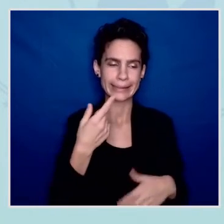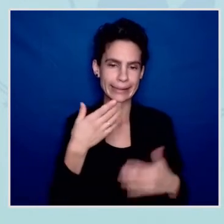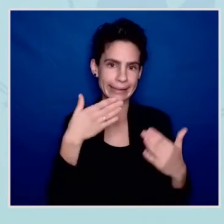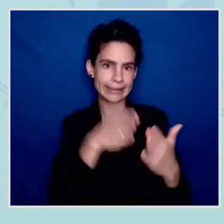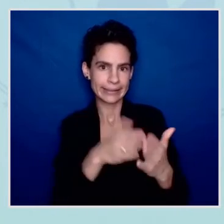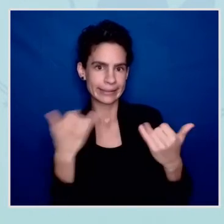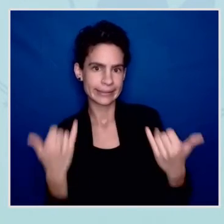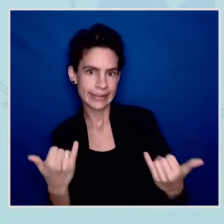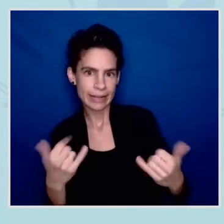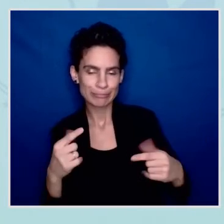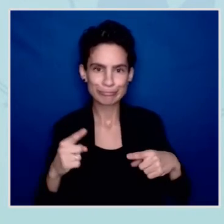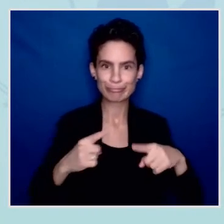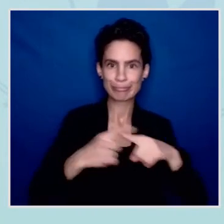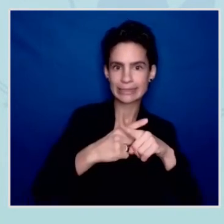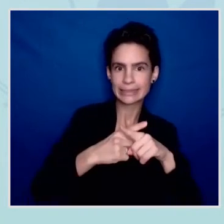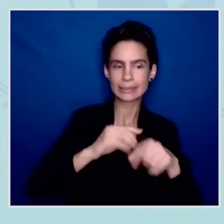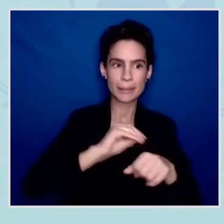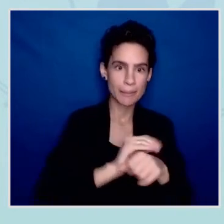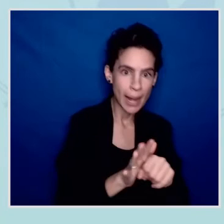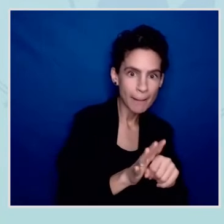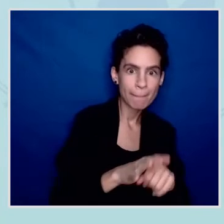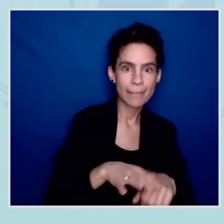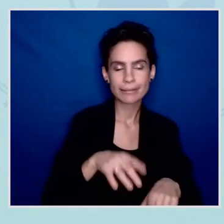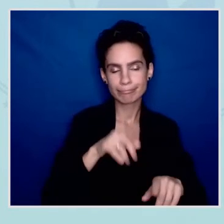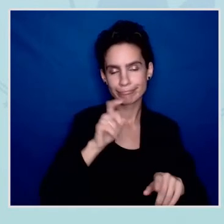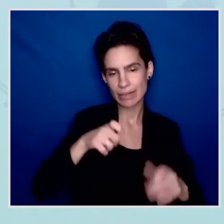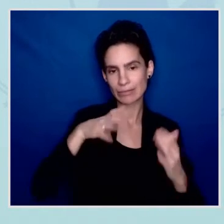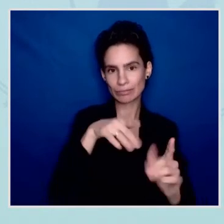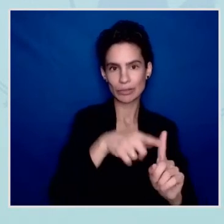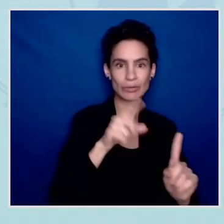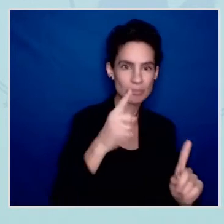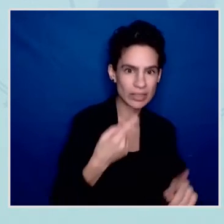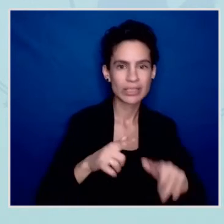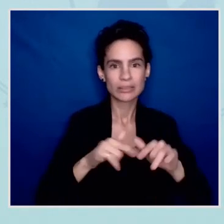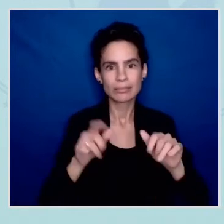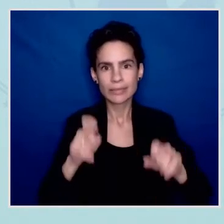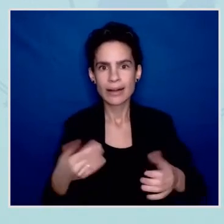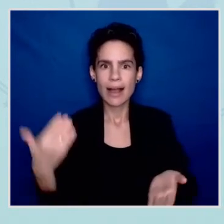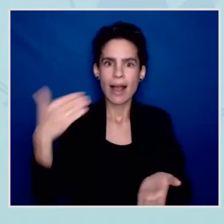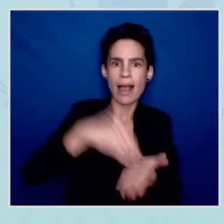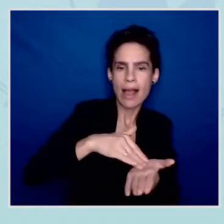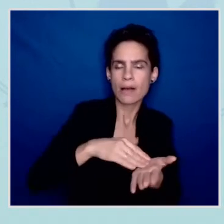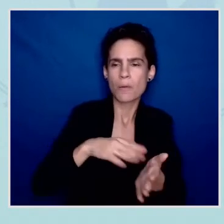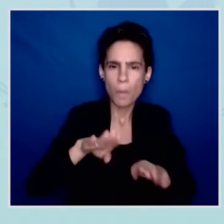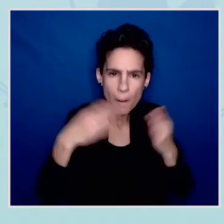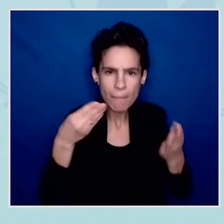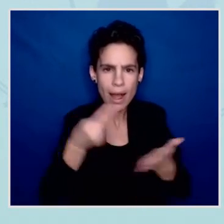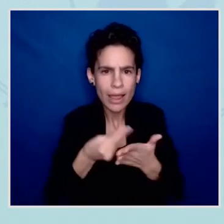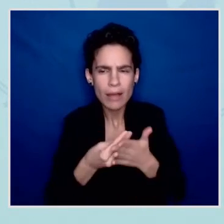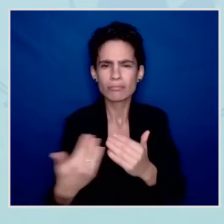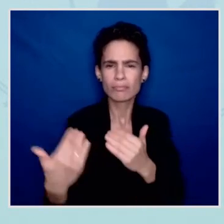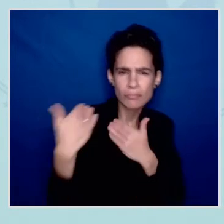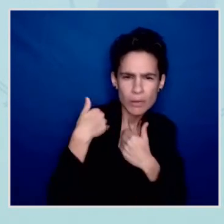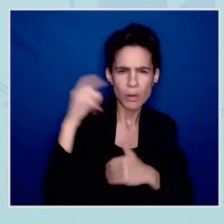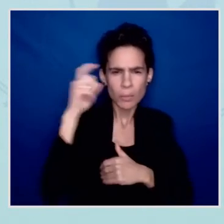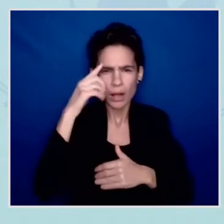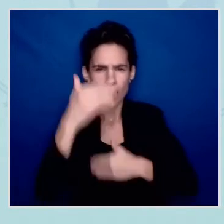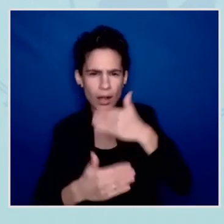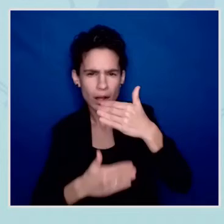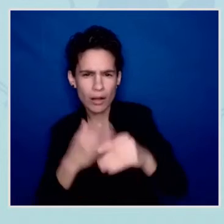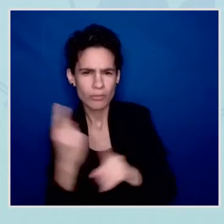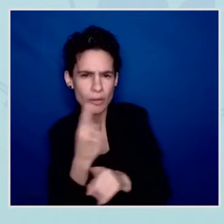AND BUSINESSES NOW, AND EVEN AS